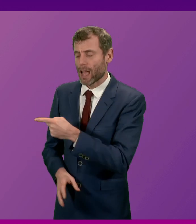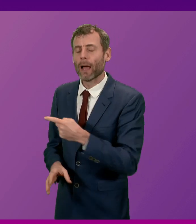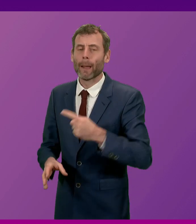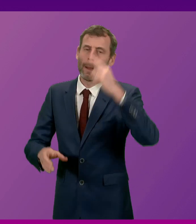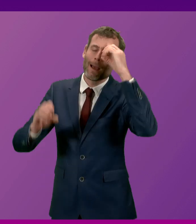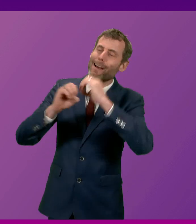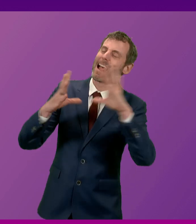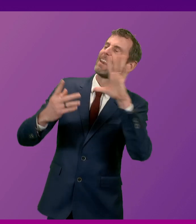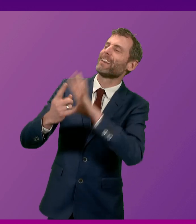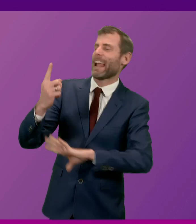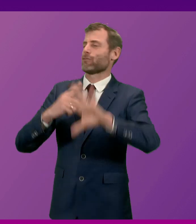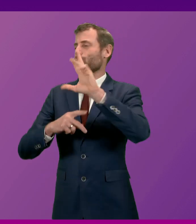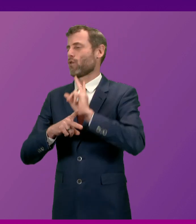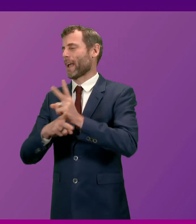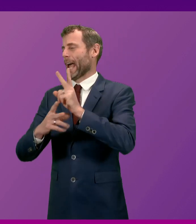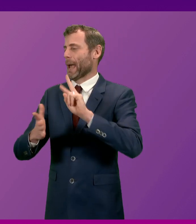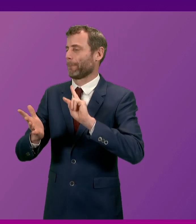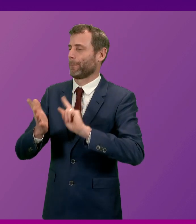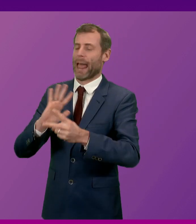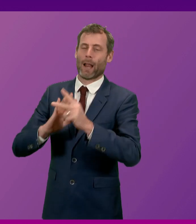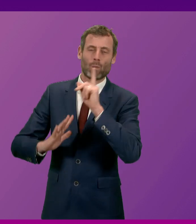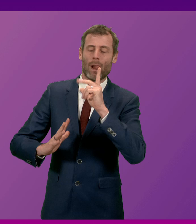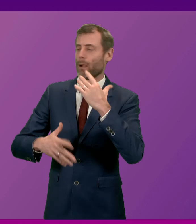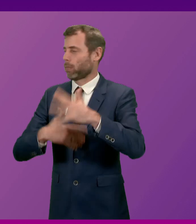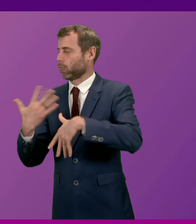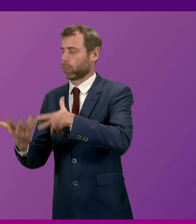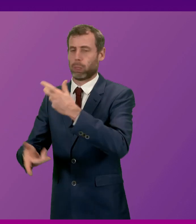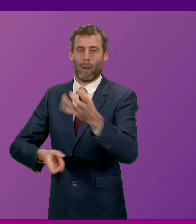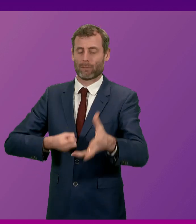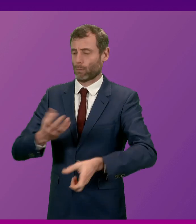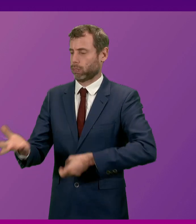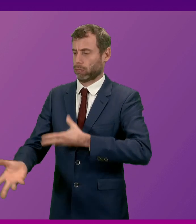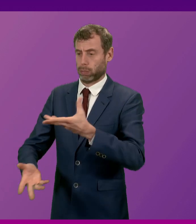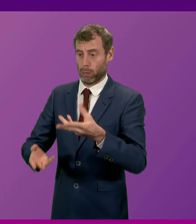incompetence and waste. Will John Swinney apologise to all those who have lost out on